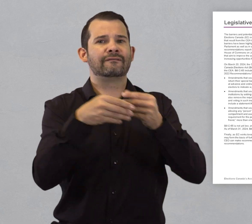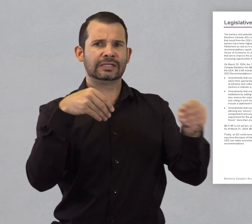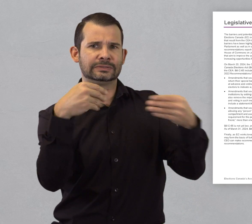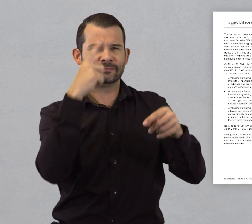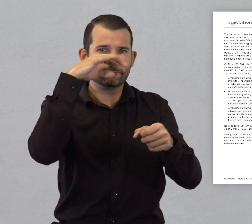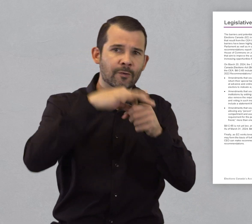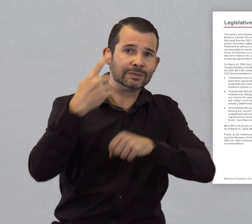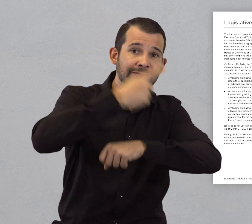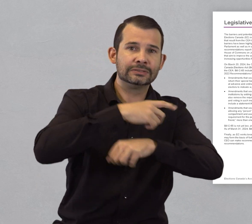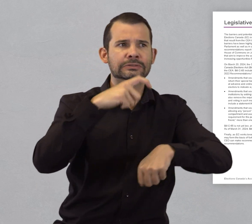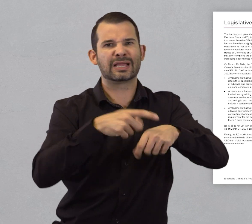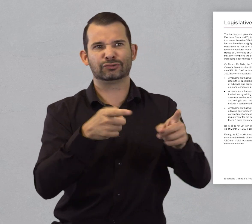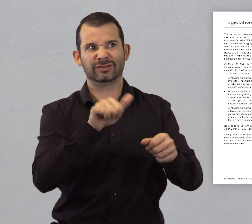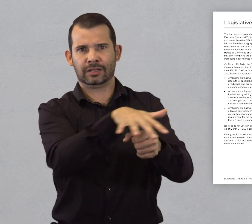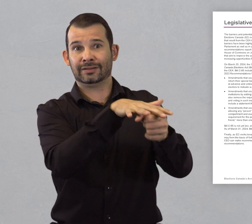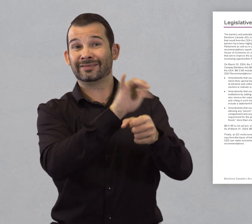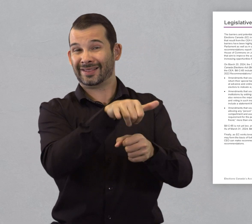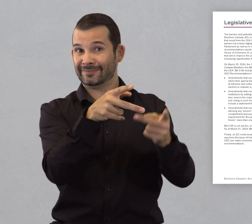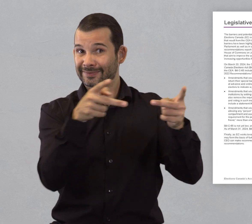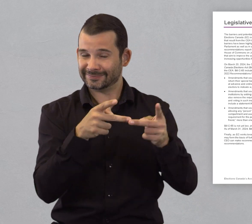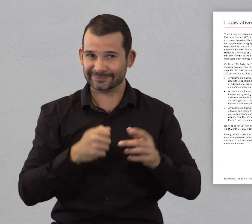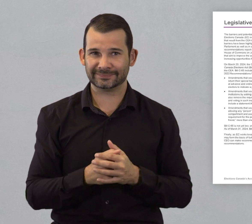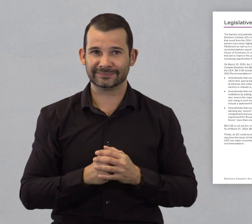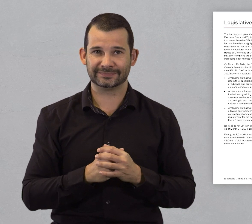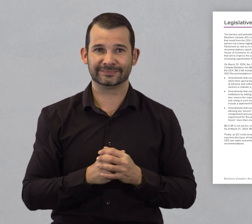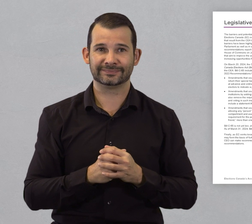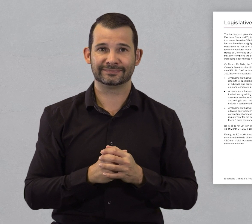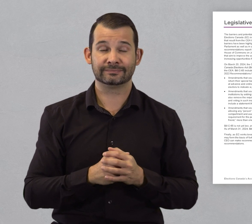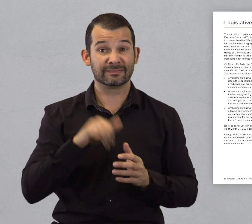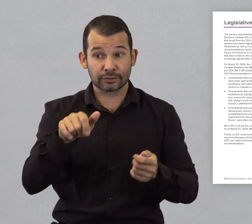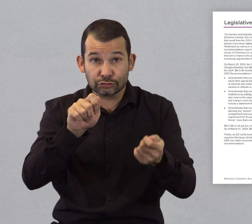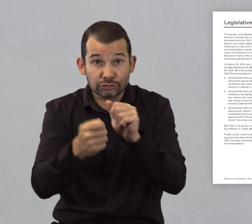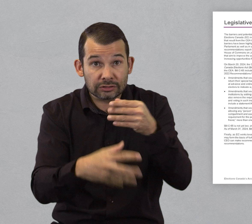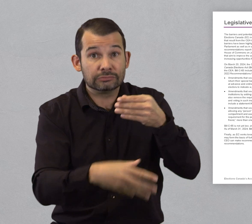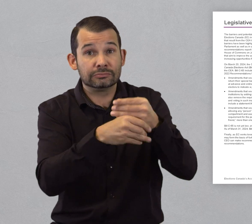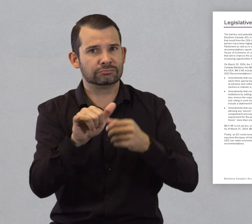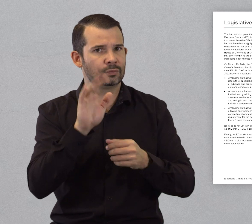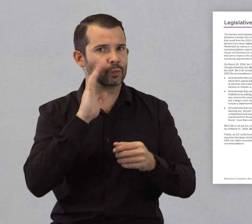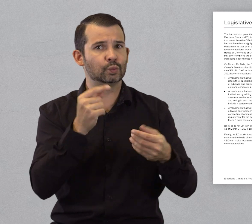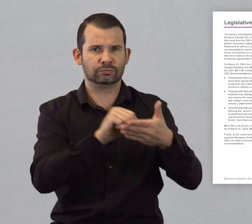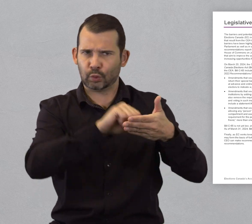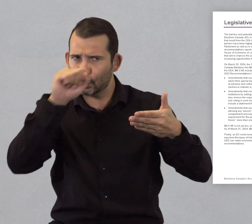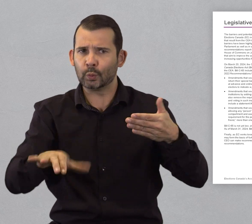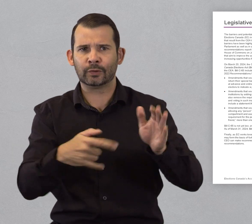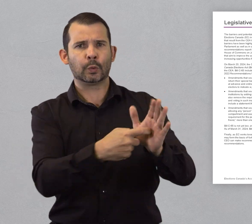voting days and times in those institutions. These changes would also remove the requirement